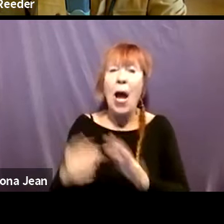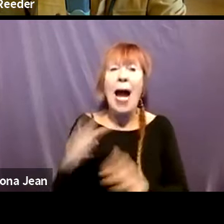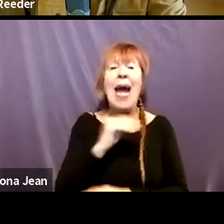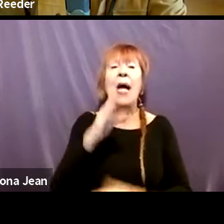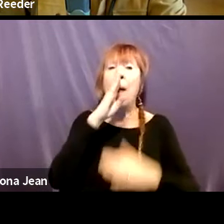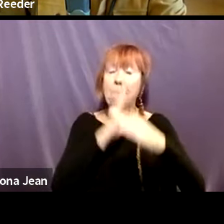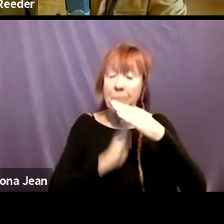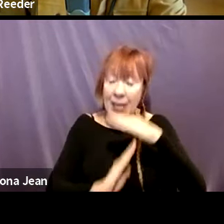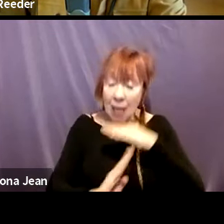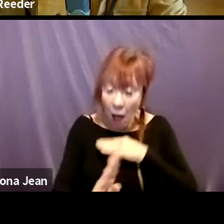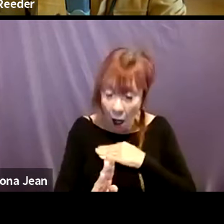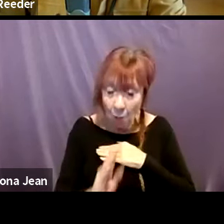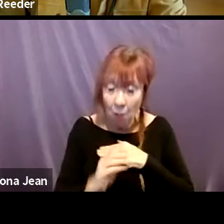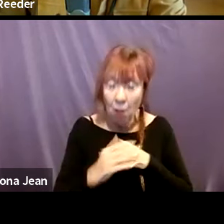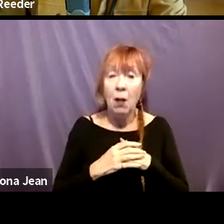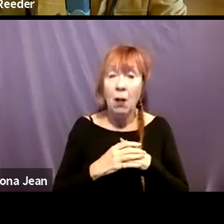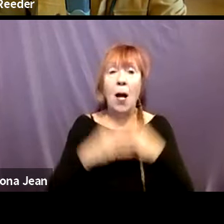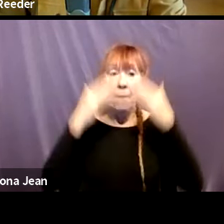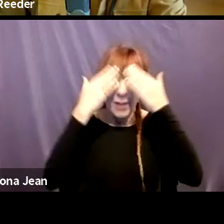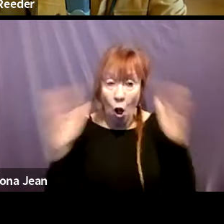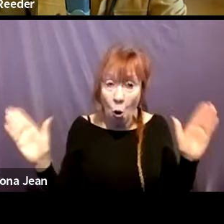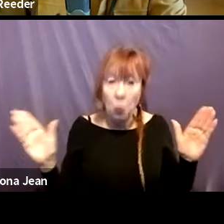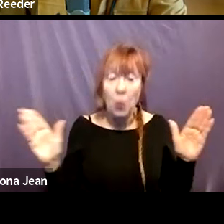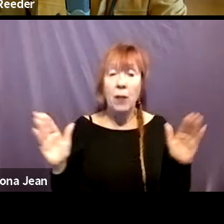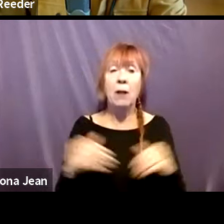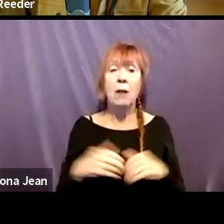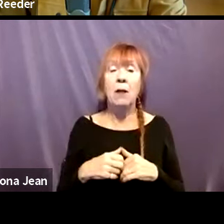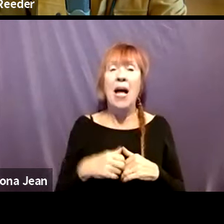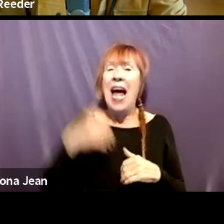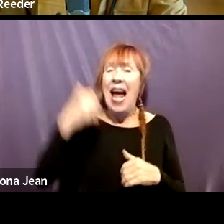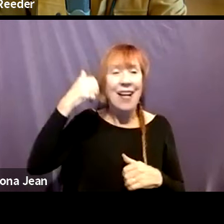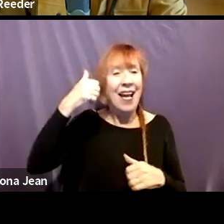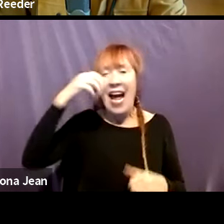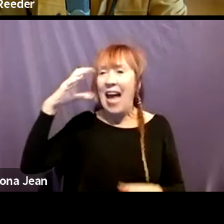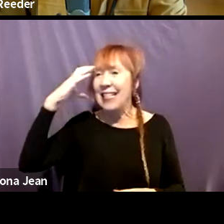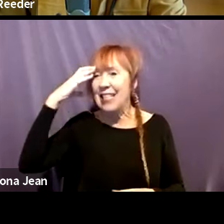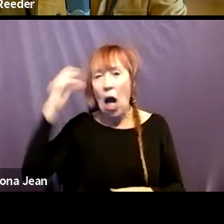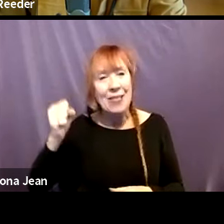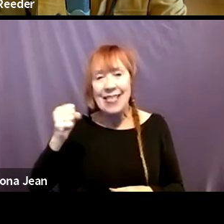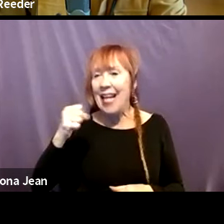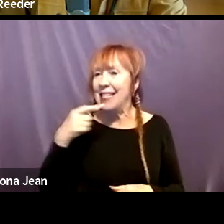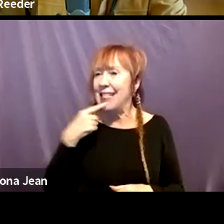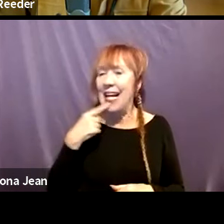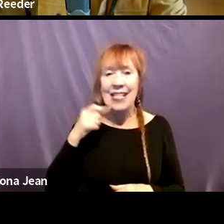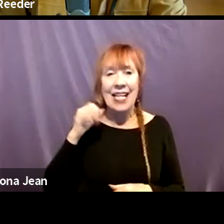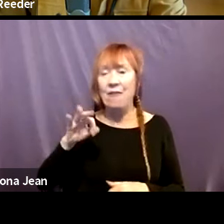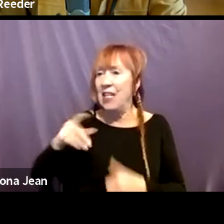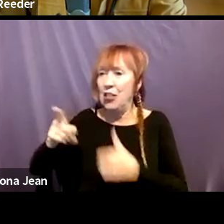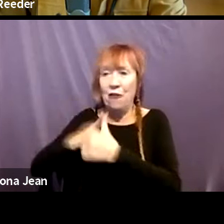Humility, but it's also just common sense. You get better at stuff as you do it more, so. Yeah.